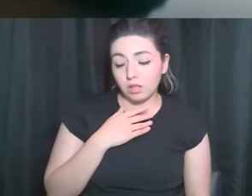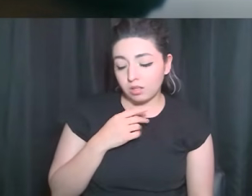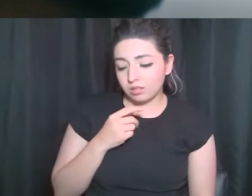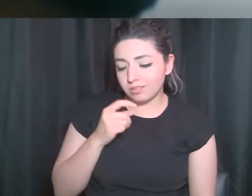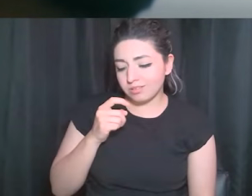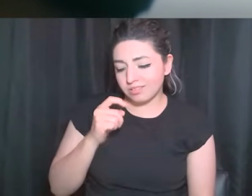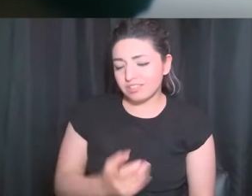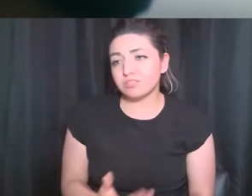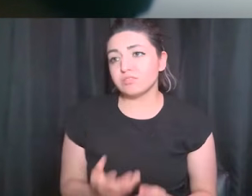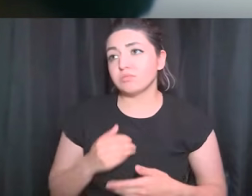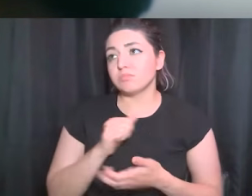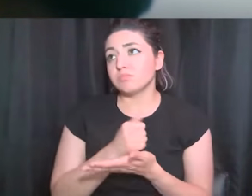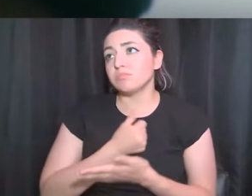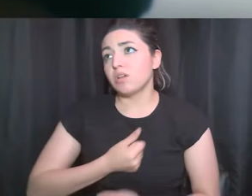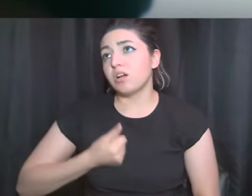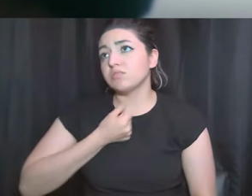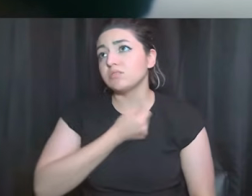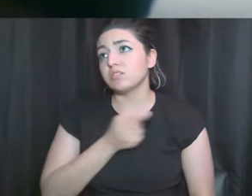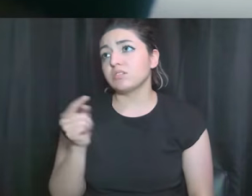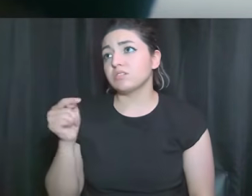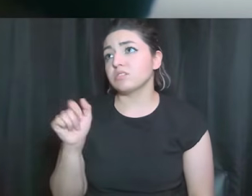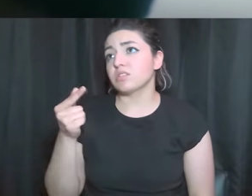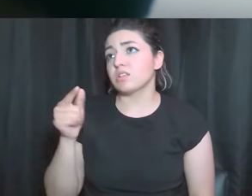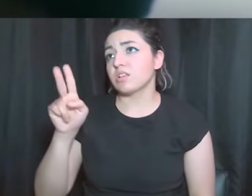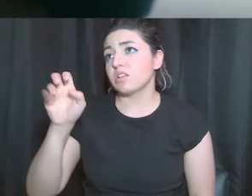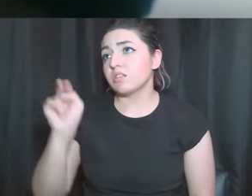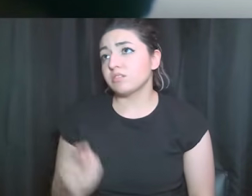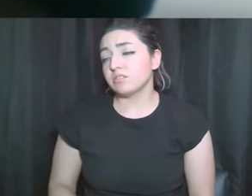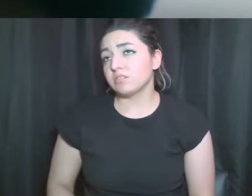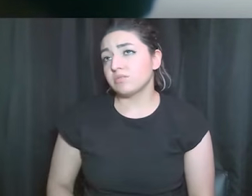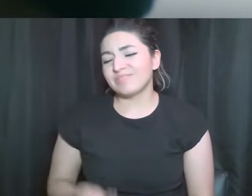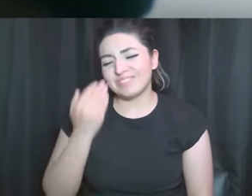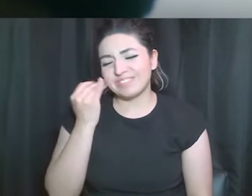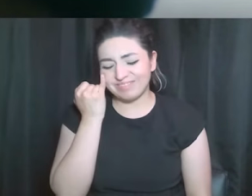I should apologize to Gavin. I'm just not sure he'll hear it.